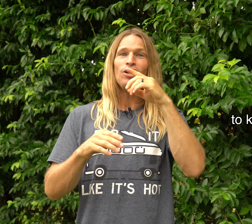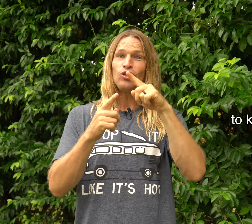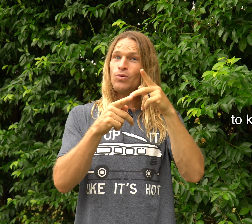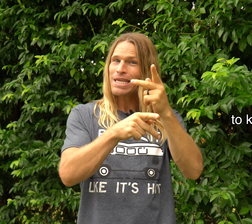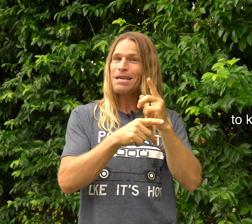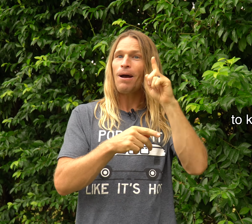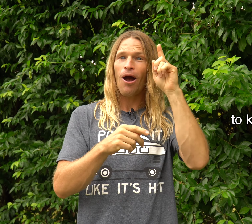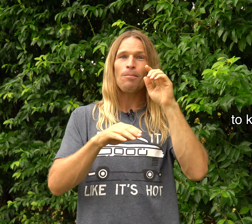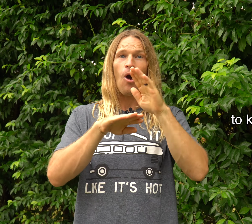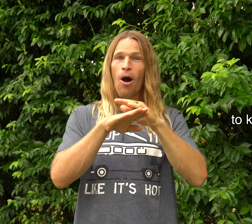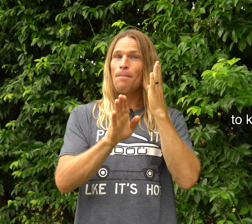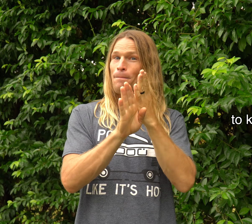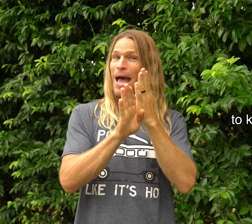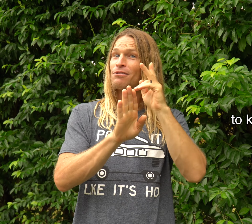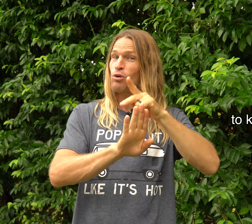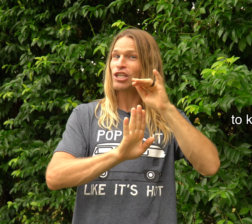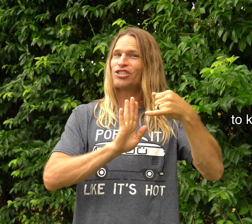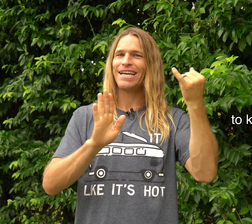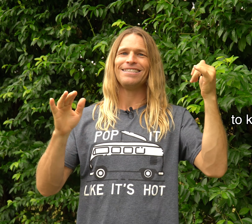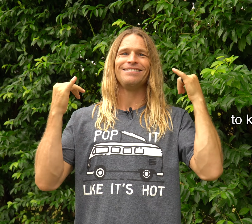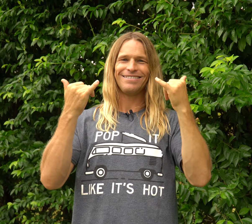to keep up with the bus project!